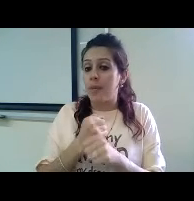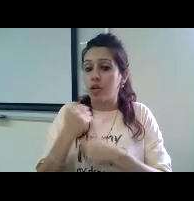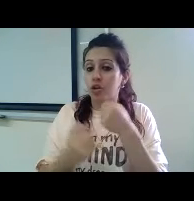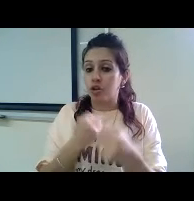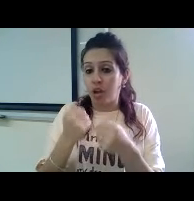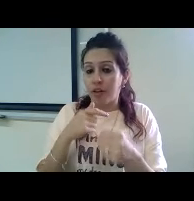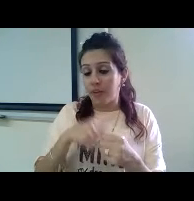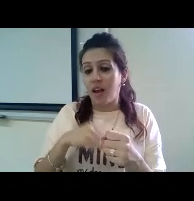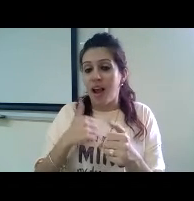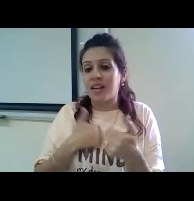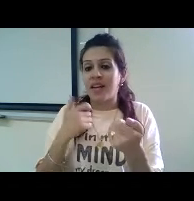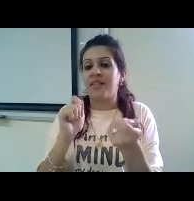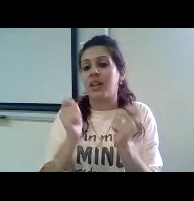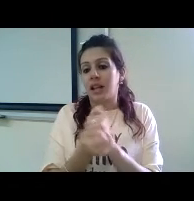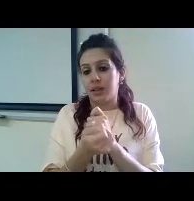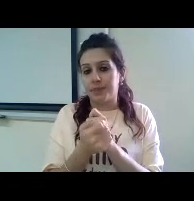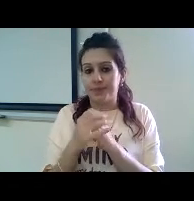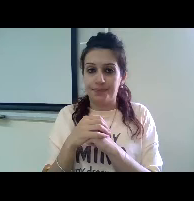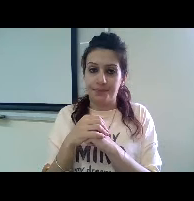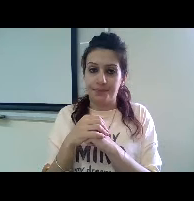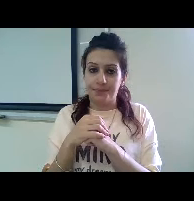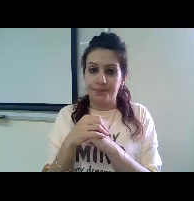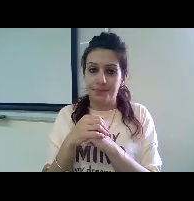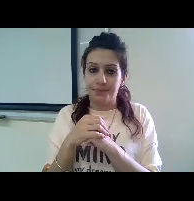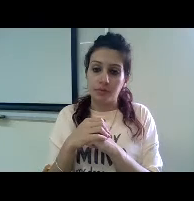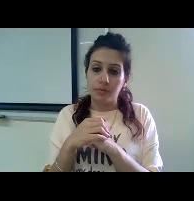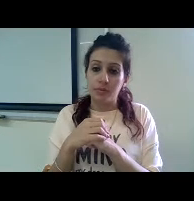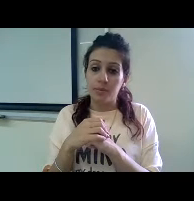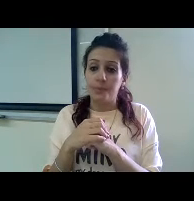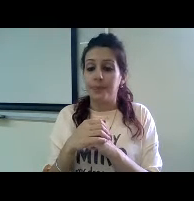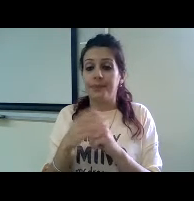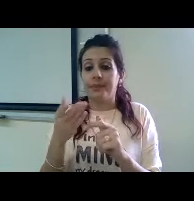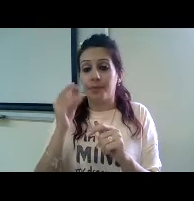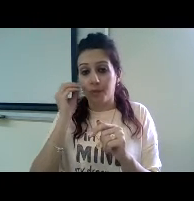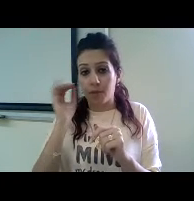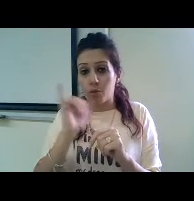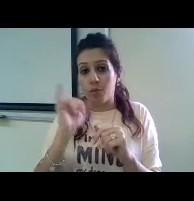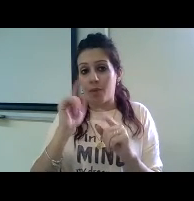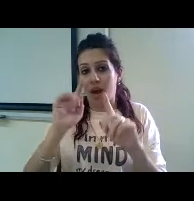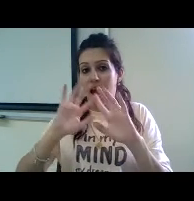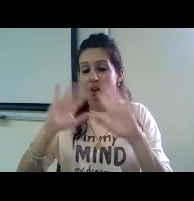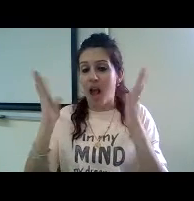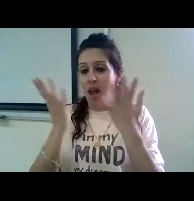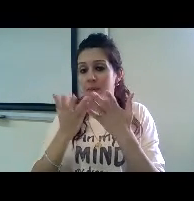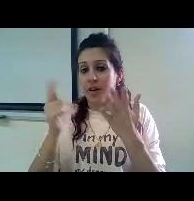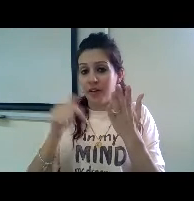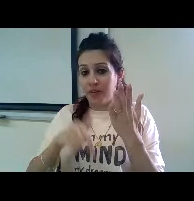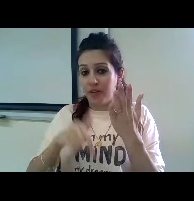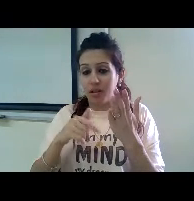According to Global Education Monitoring report summary of 2020,